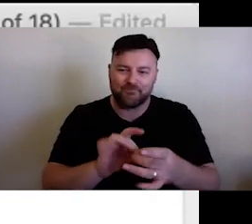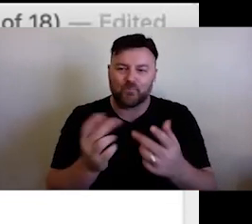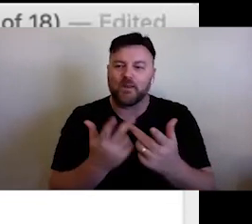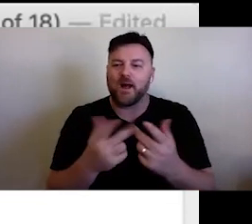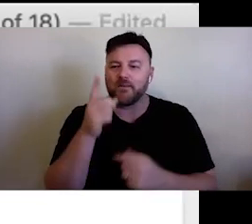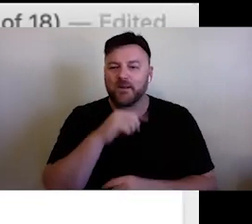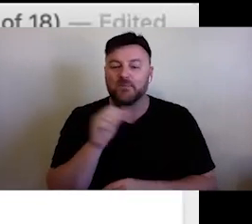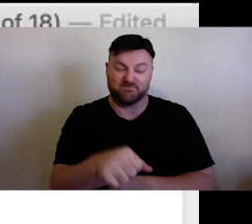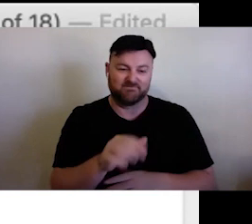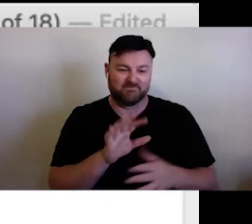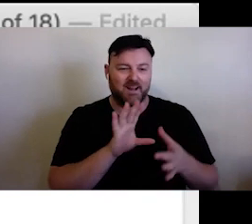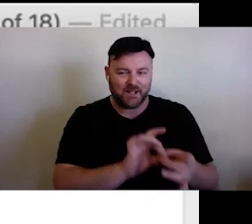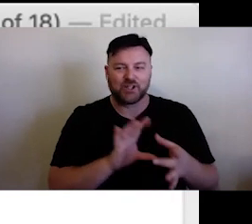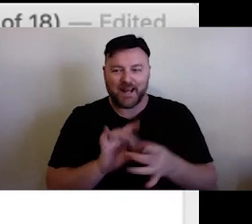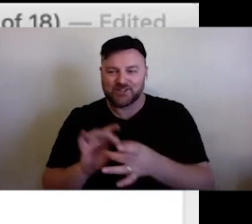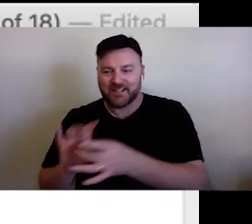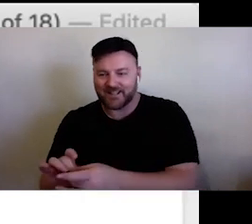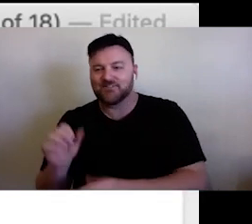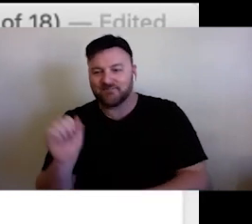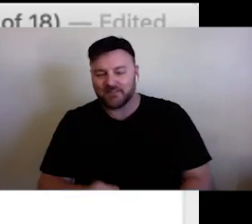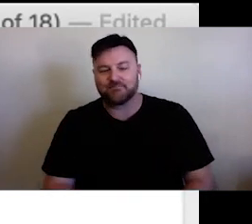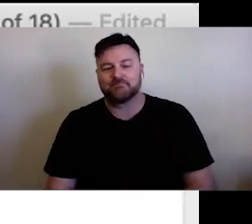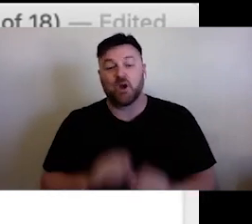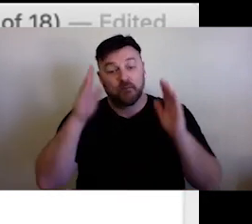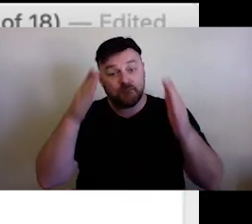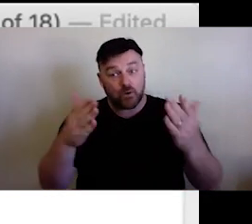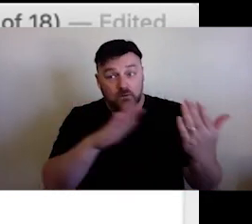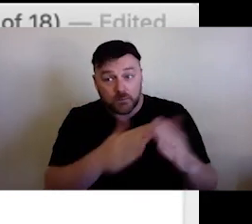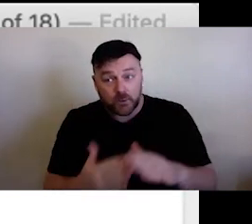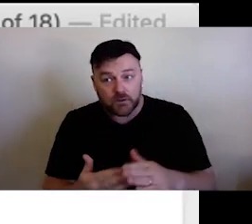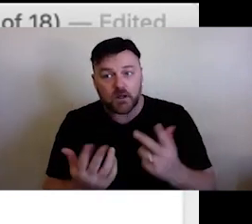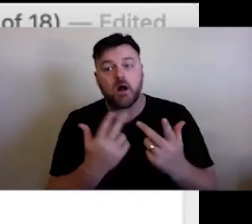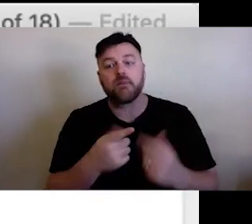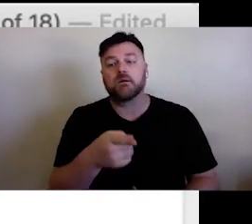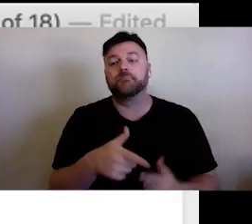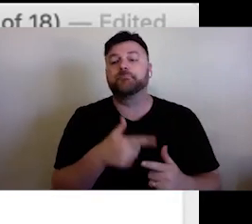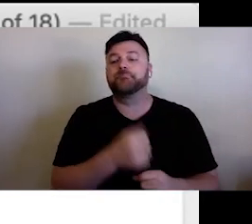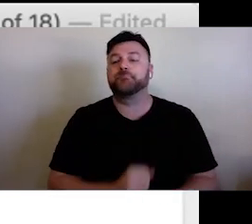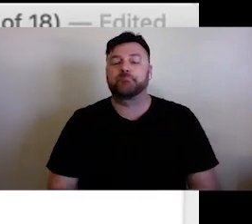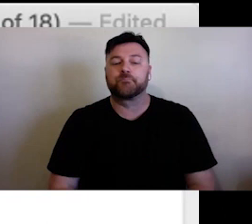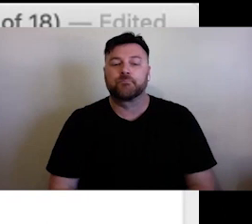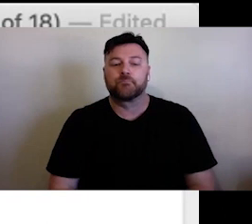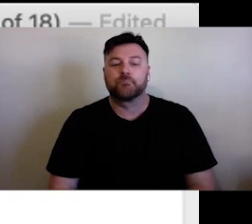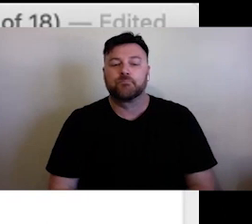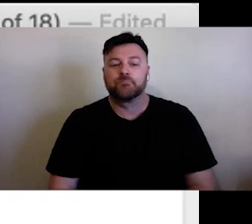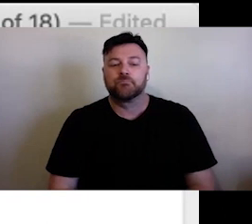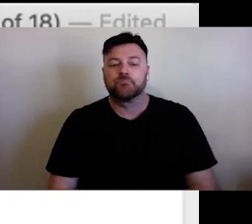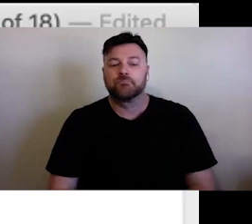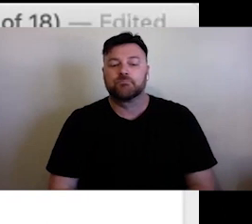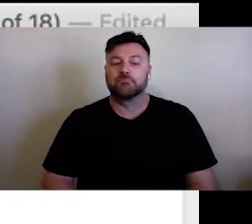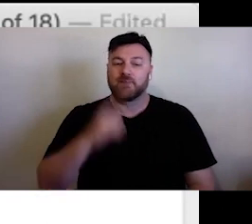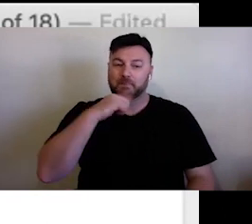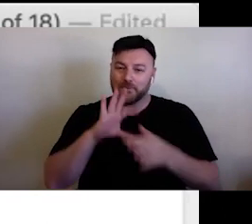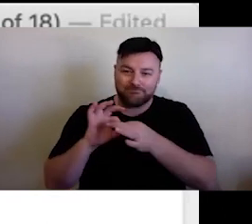Focus on community. Bringing people together. Absolutely. Skill sharing